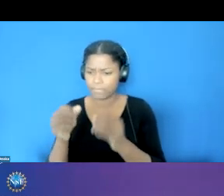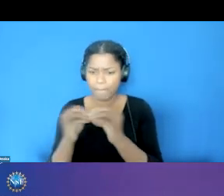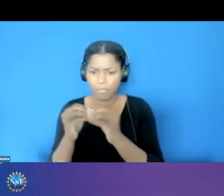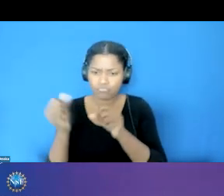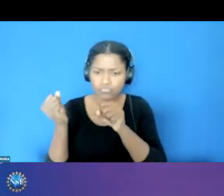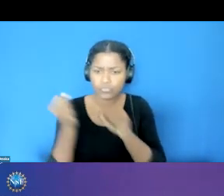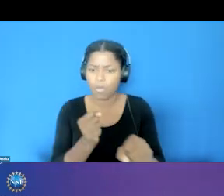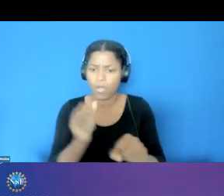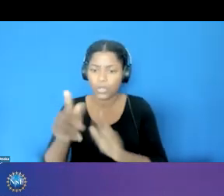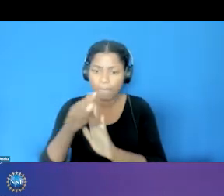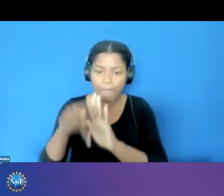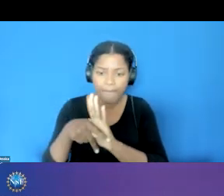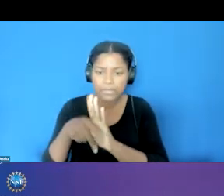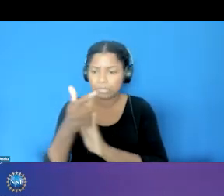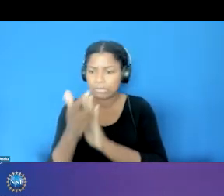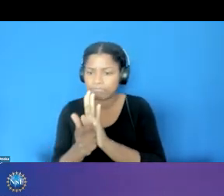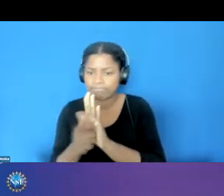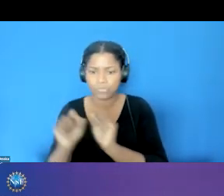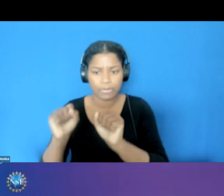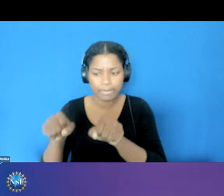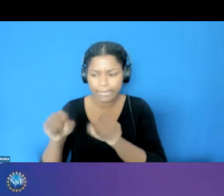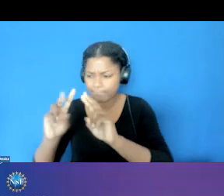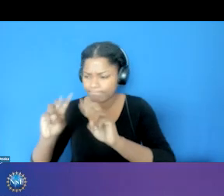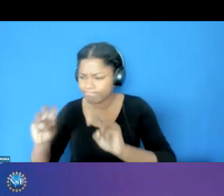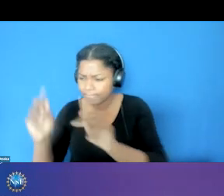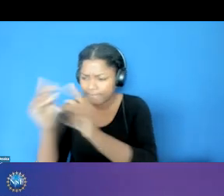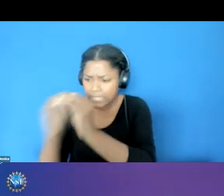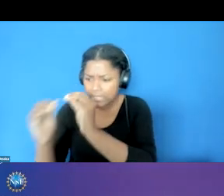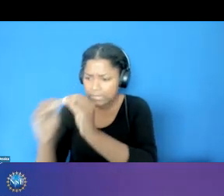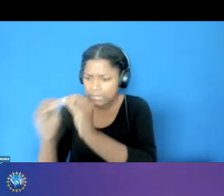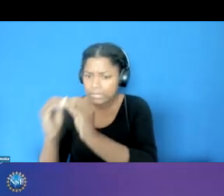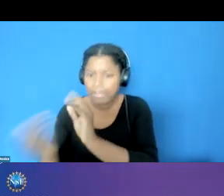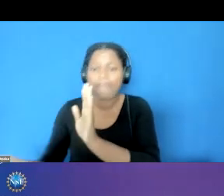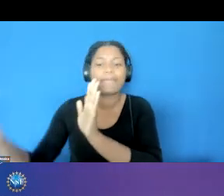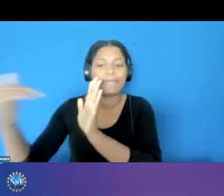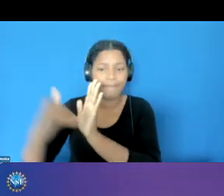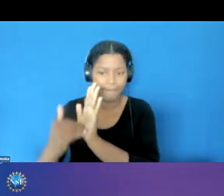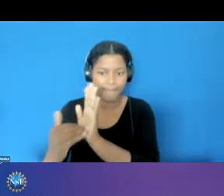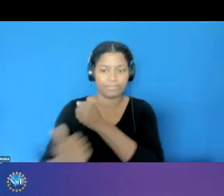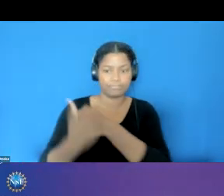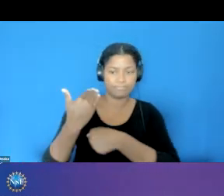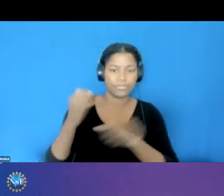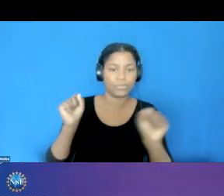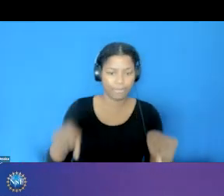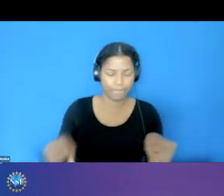and procedures or rectify any issues so that your institution will be able to receive future federal funding.